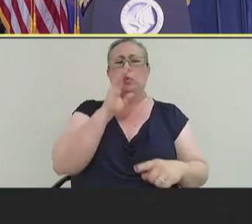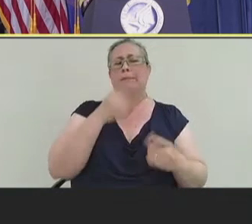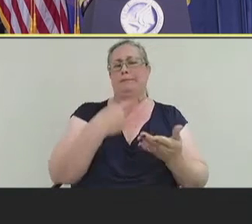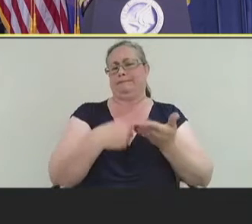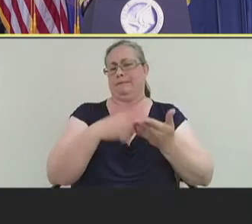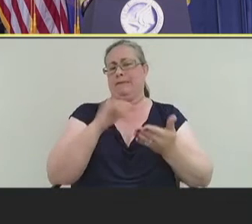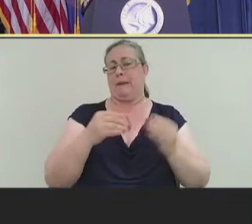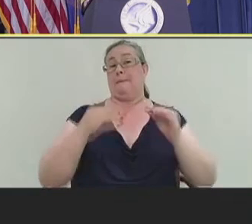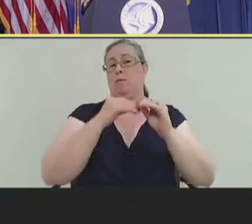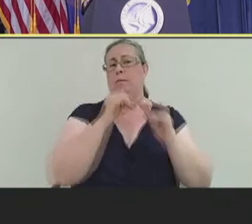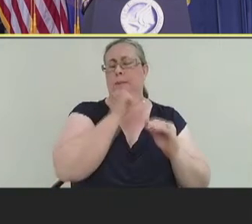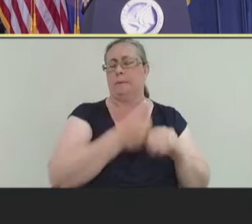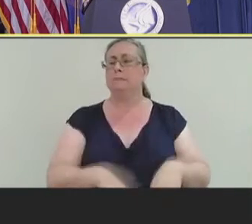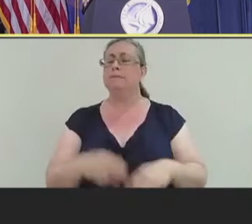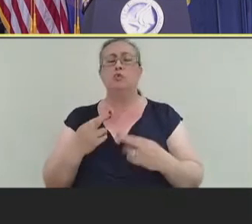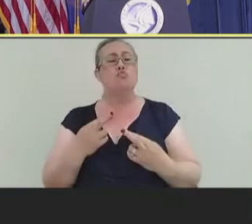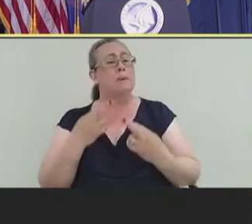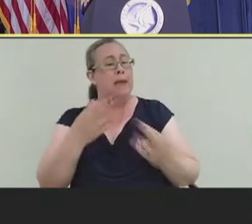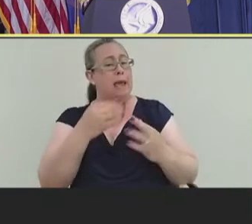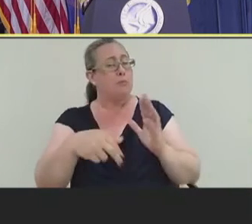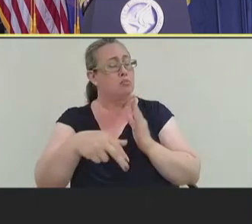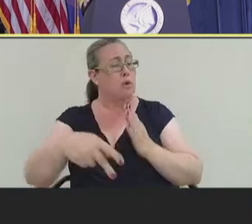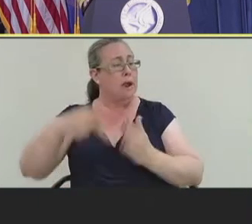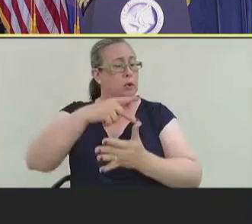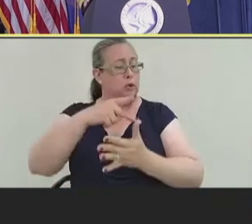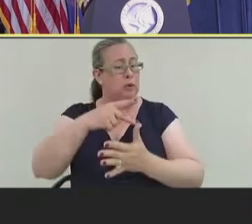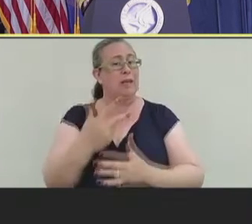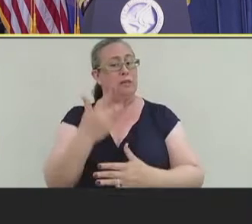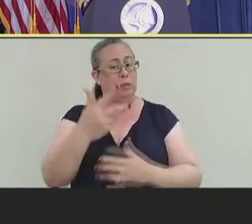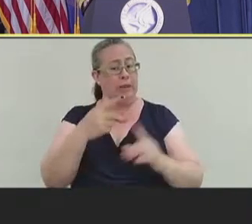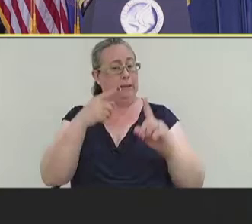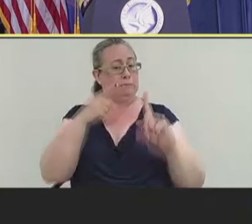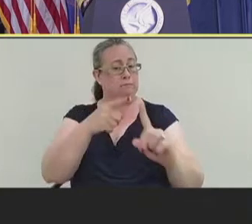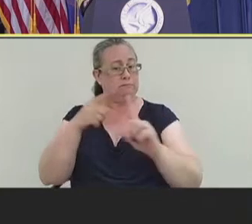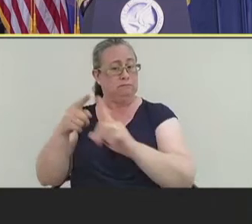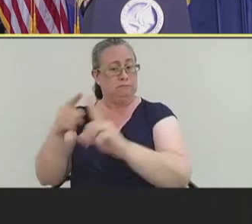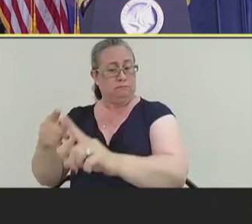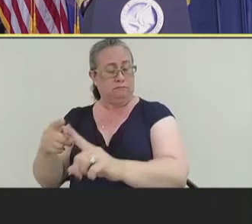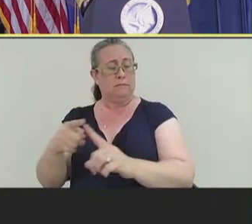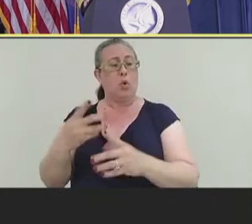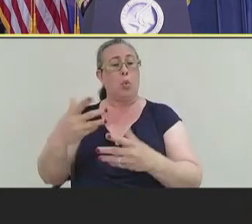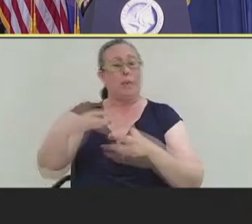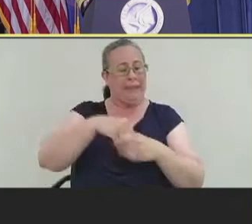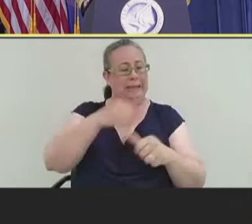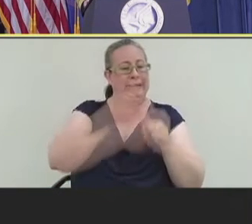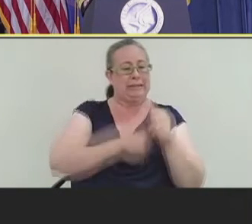Recommend and prioritize three objectives within each of the five goals that the committee thinks